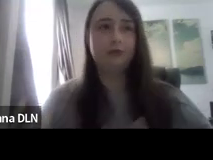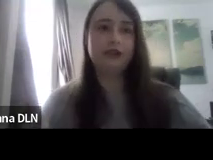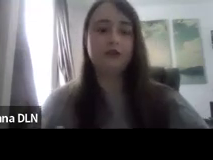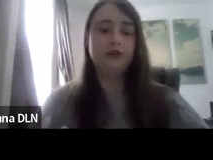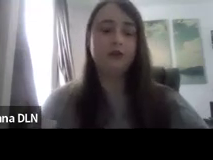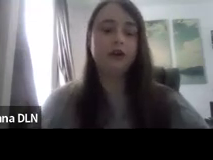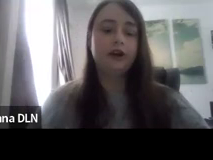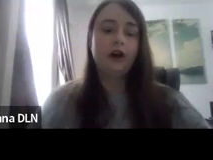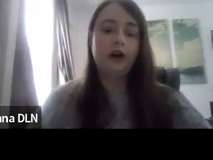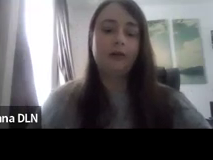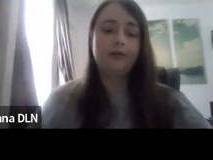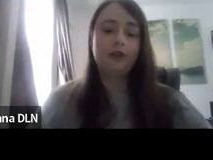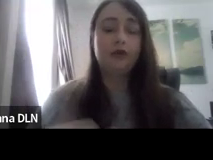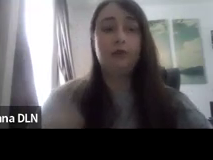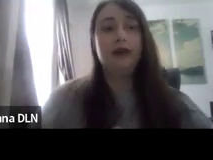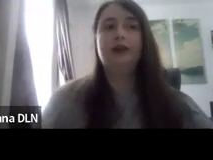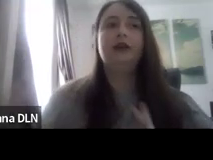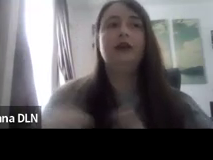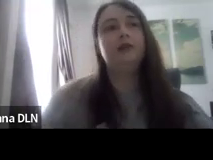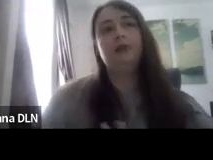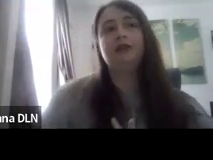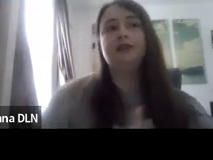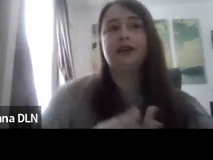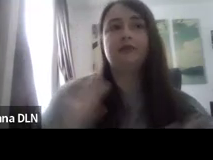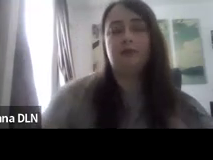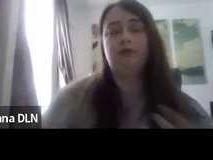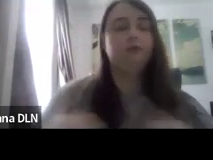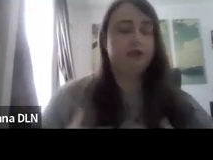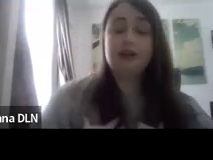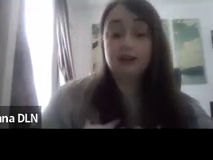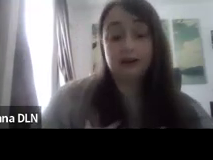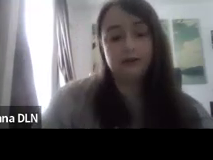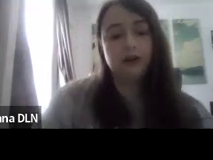time would give you or making an in-person exam remote, which I did have.